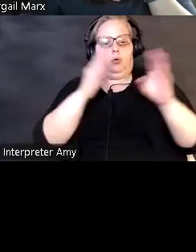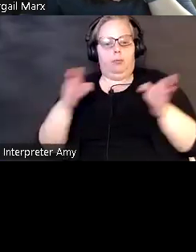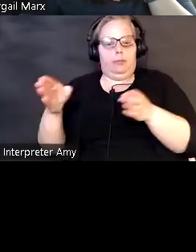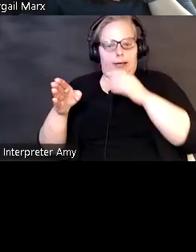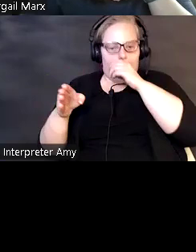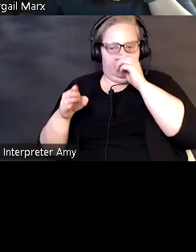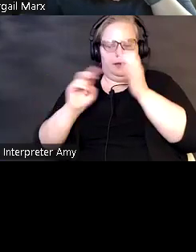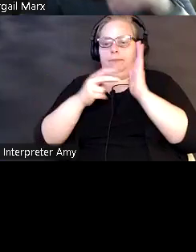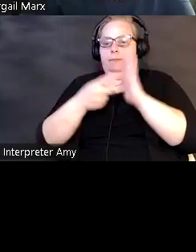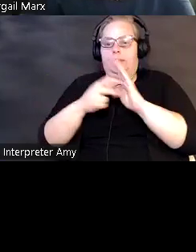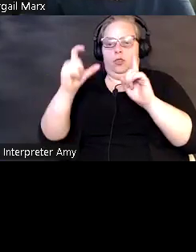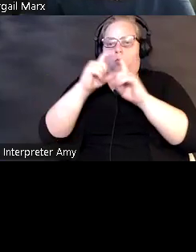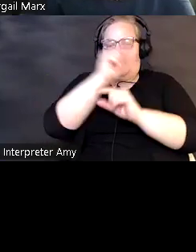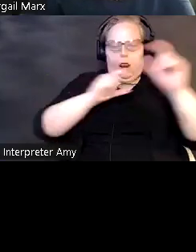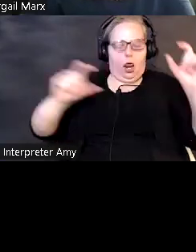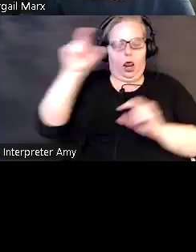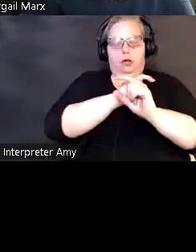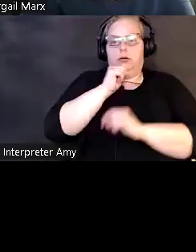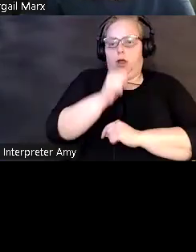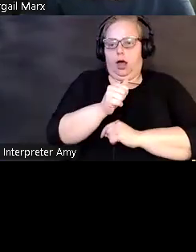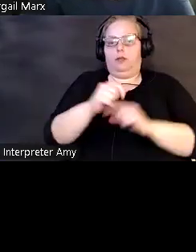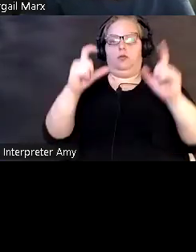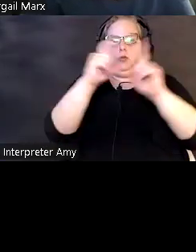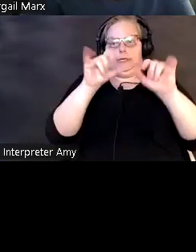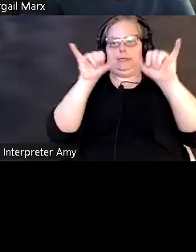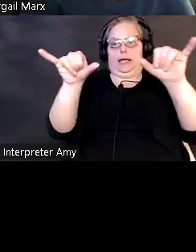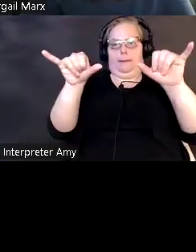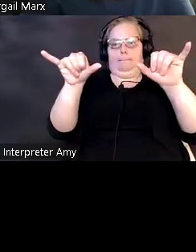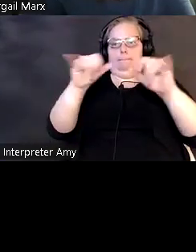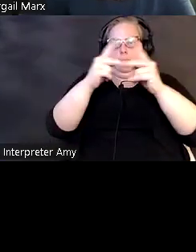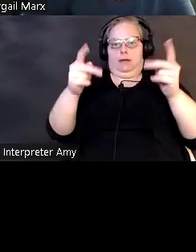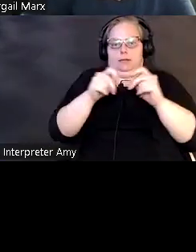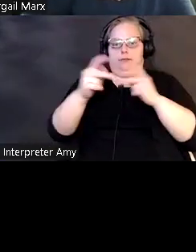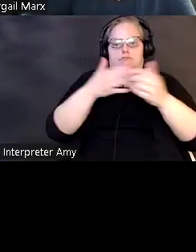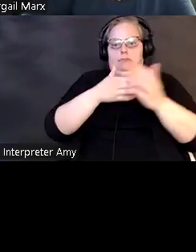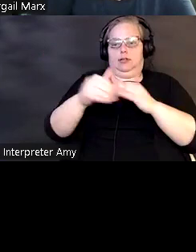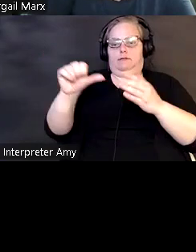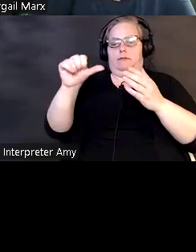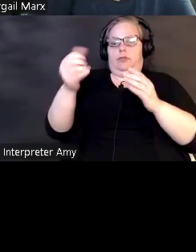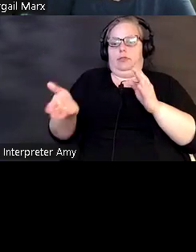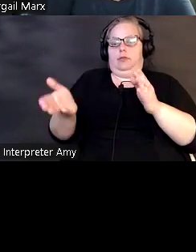around on the page, they're sticking in the same location even as the page is changing.